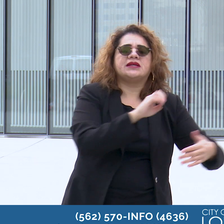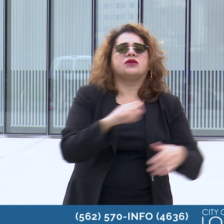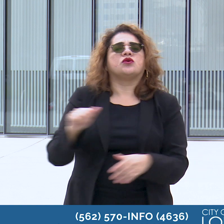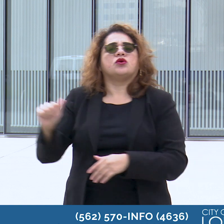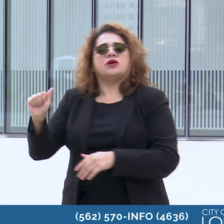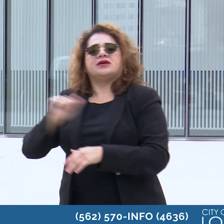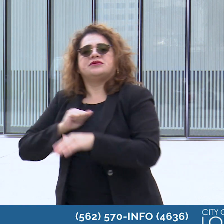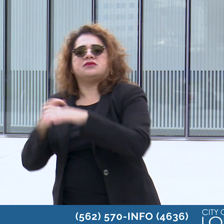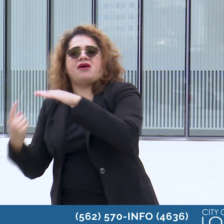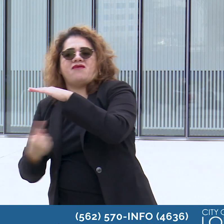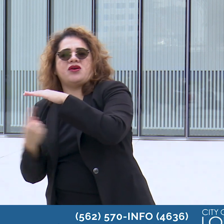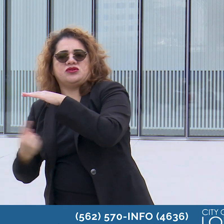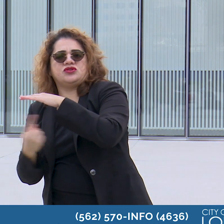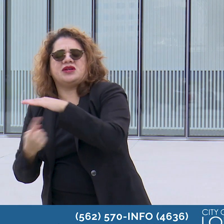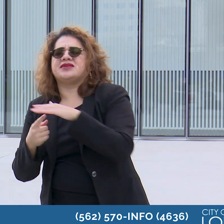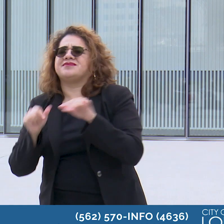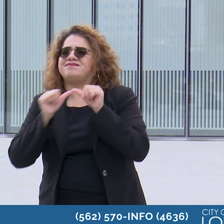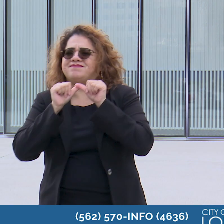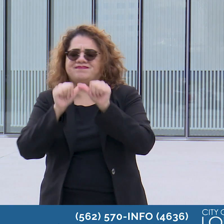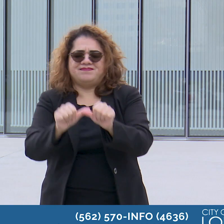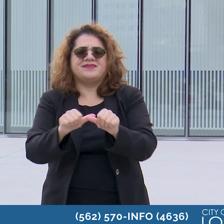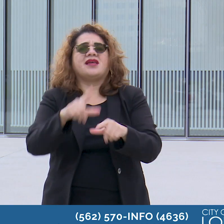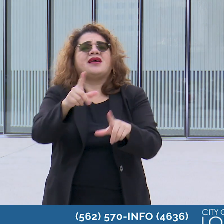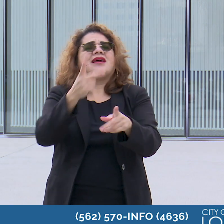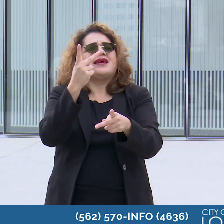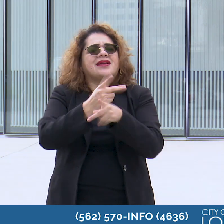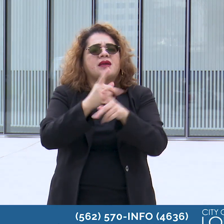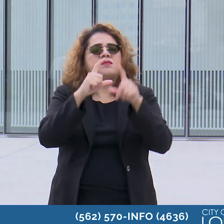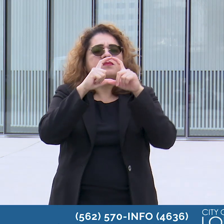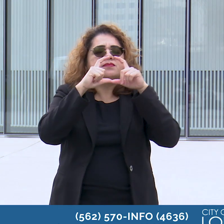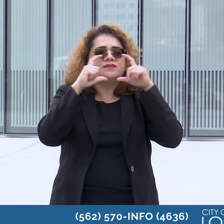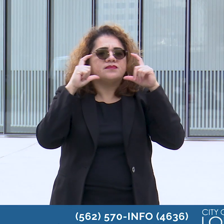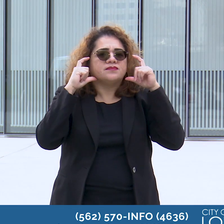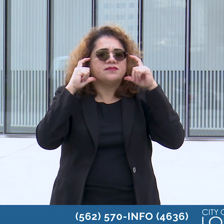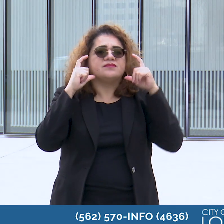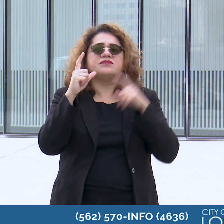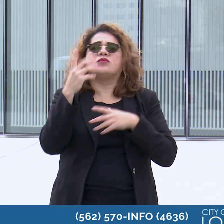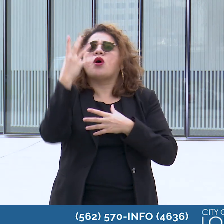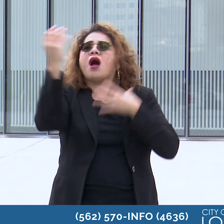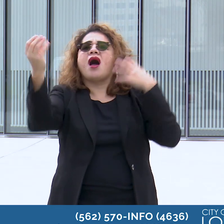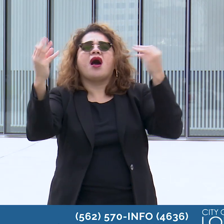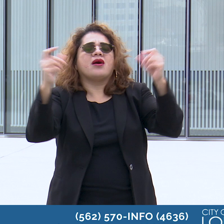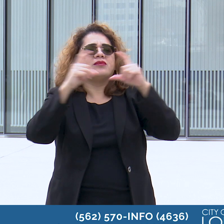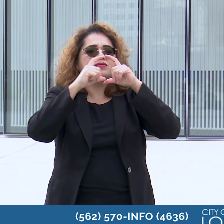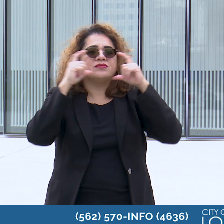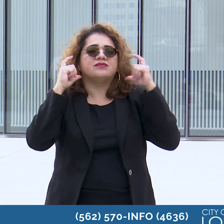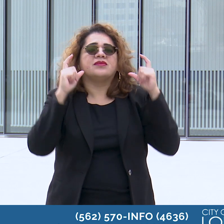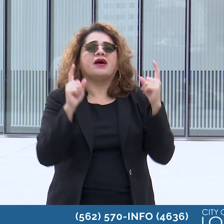Wear a face covering whenever you leave your home, avoid close contact with anyone you